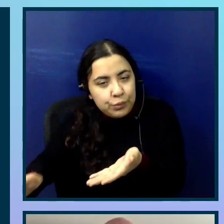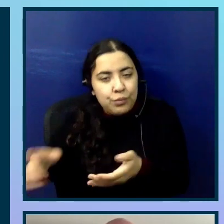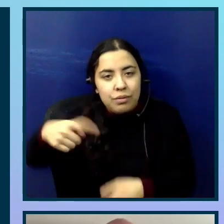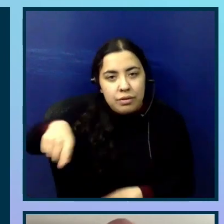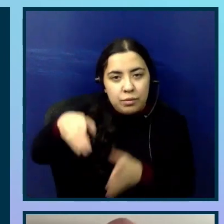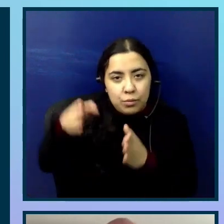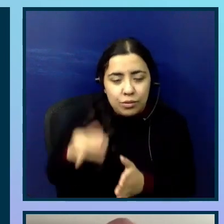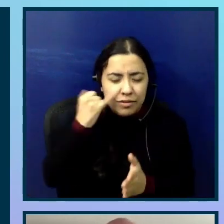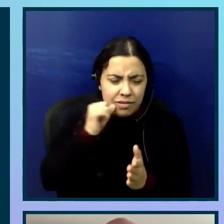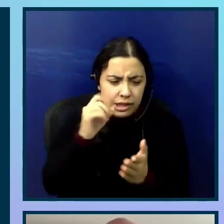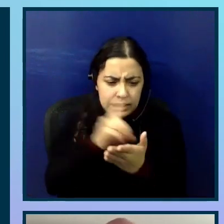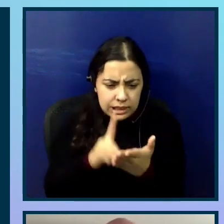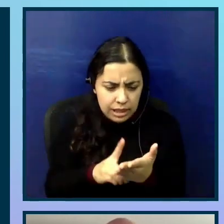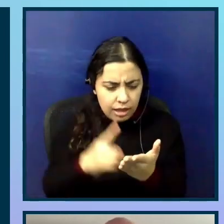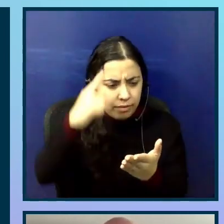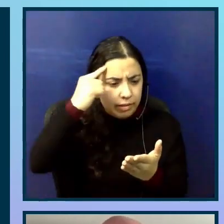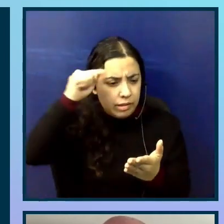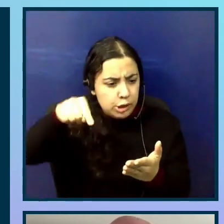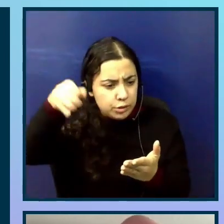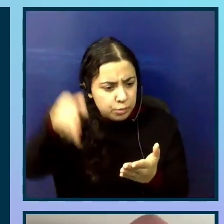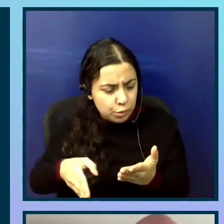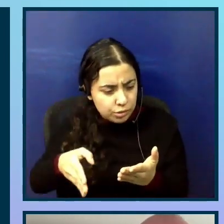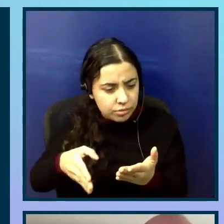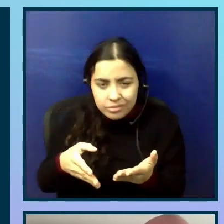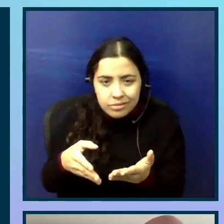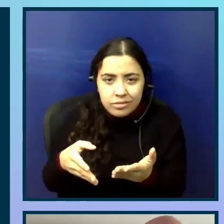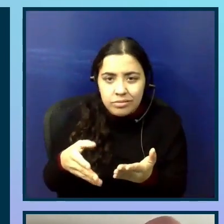So something around those numbers you have